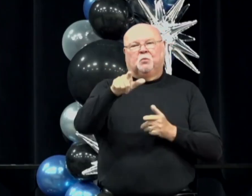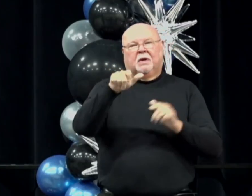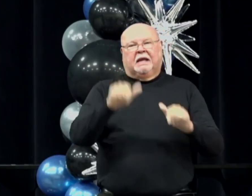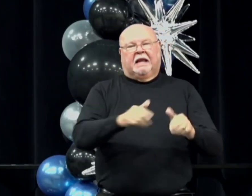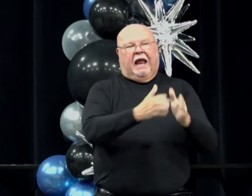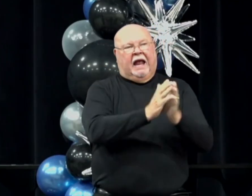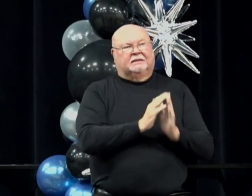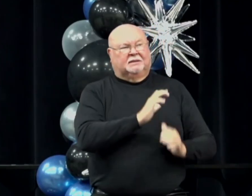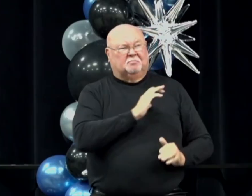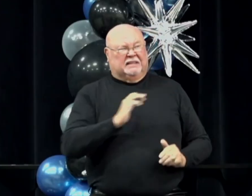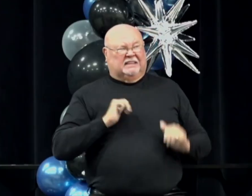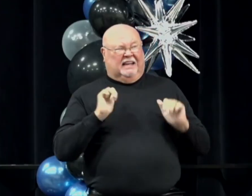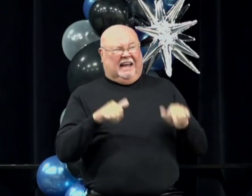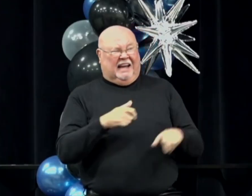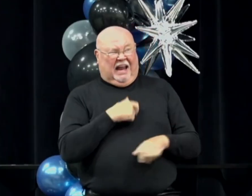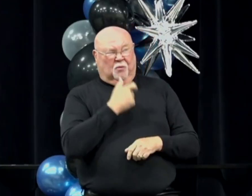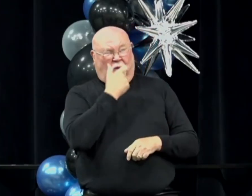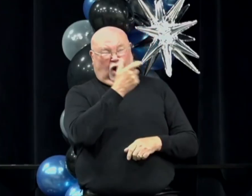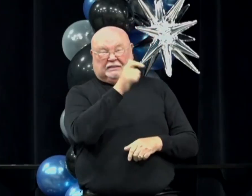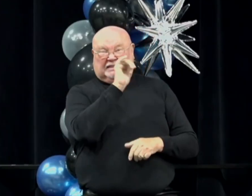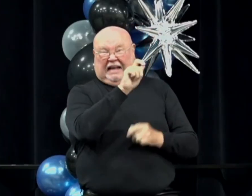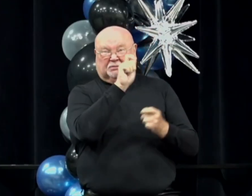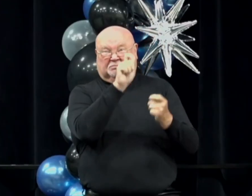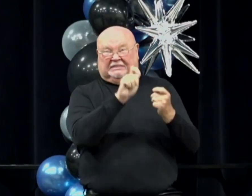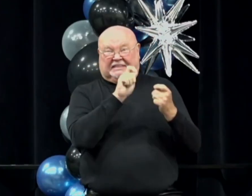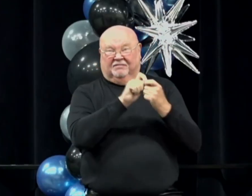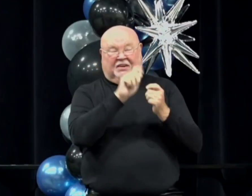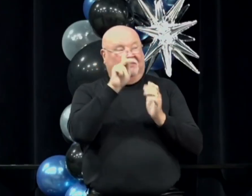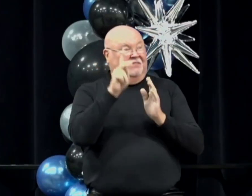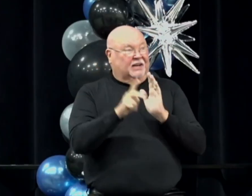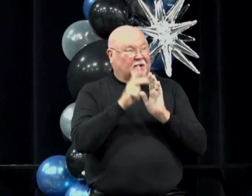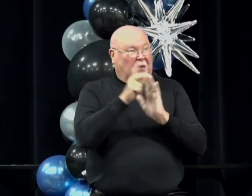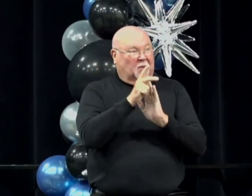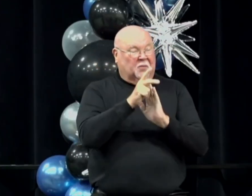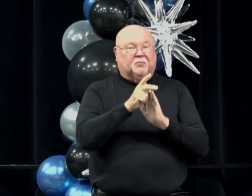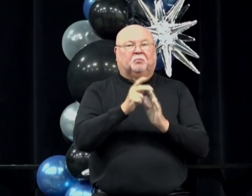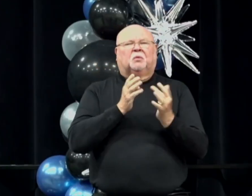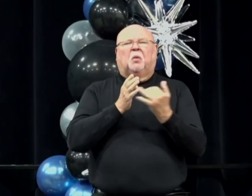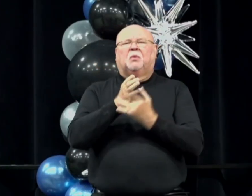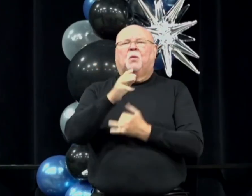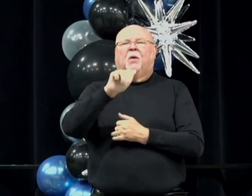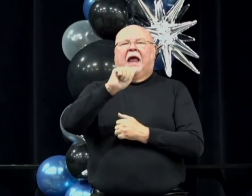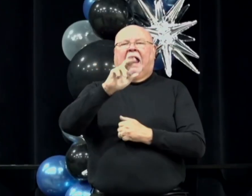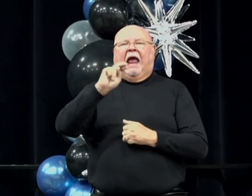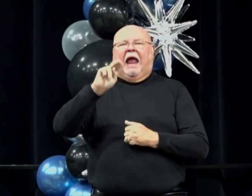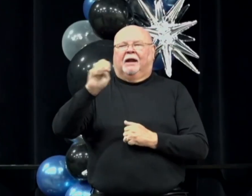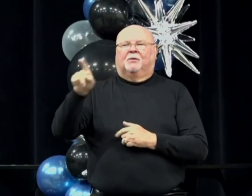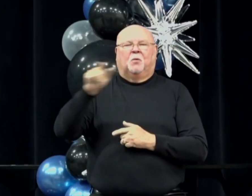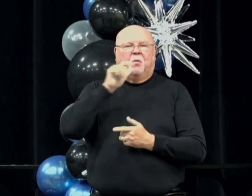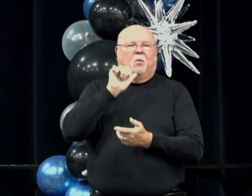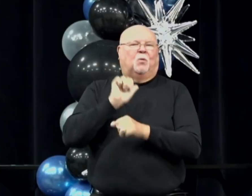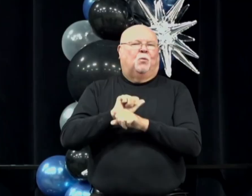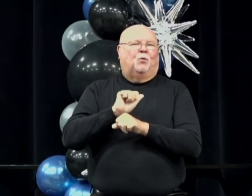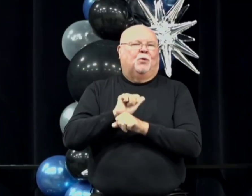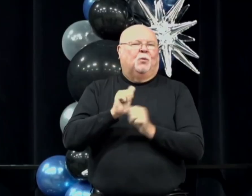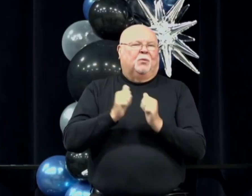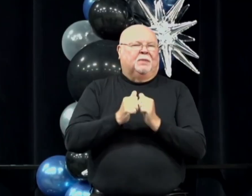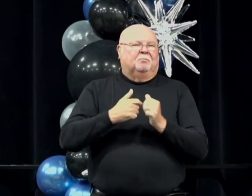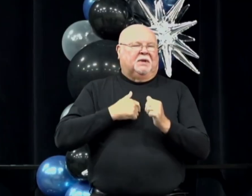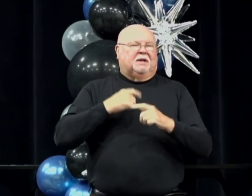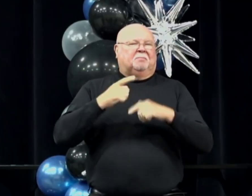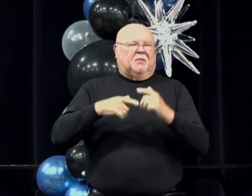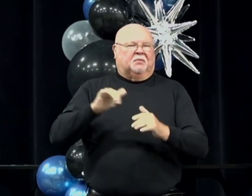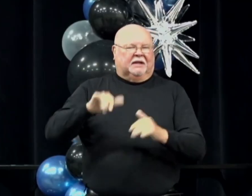maybe you can ask them to see that video. Go through Anne who worked with me on that. Now,